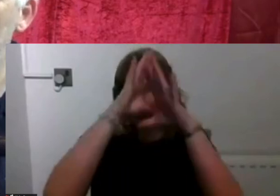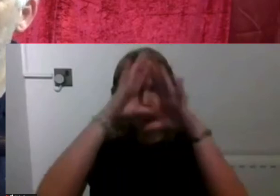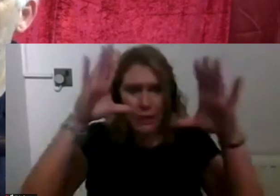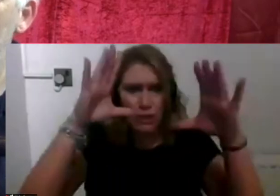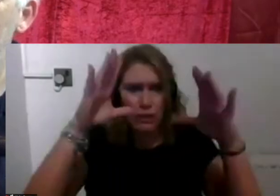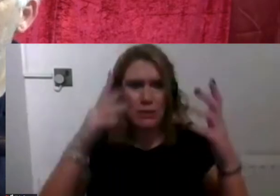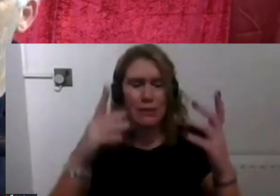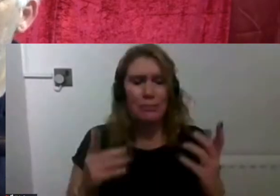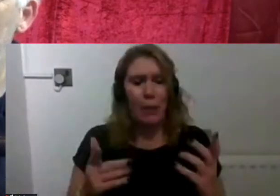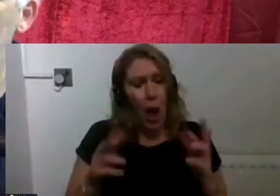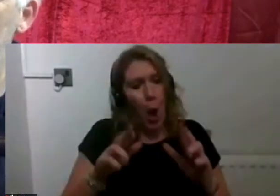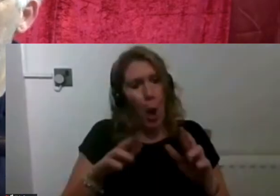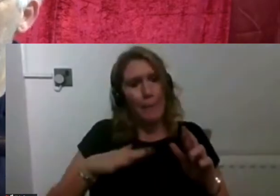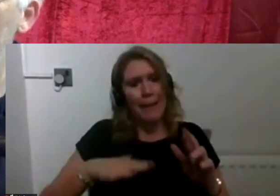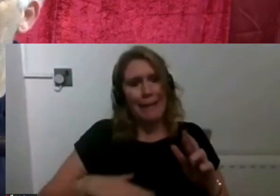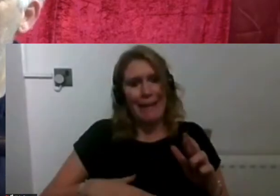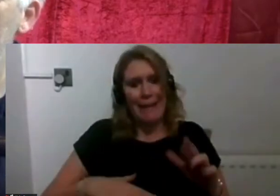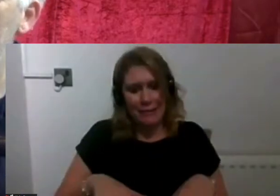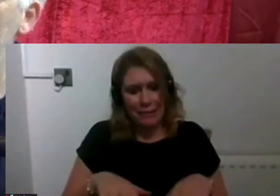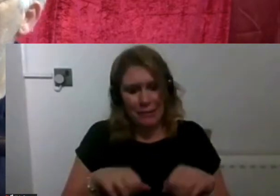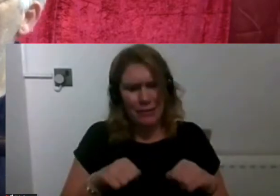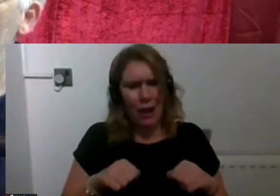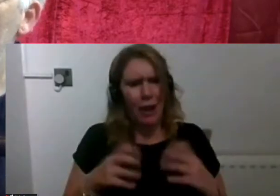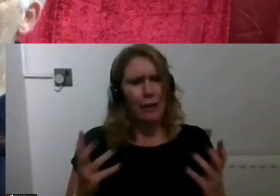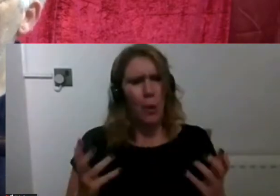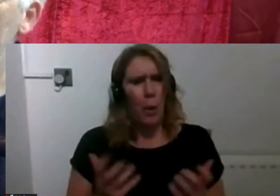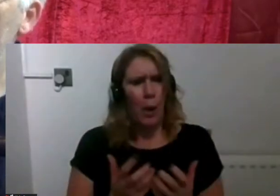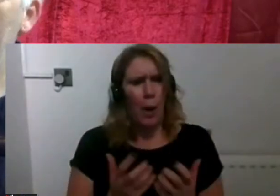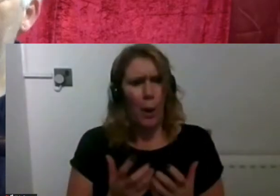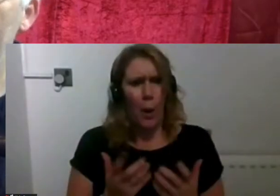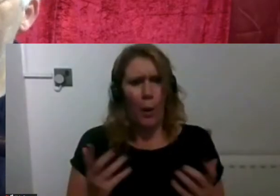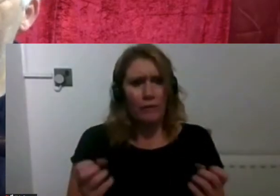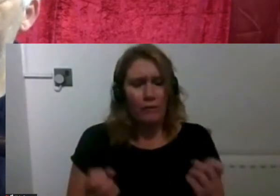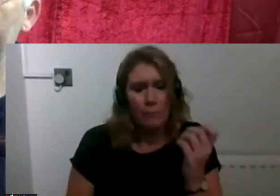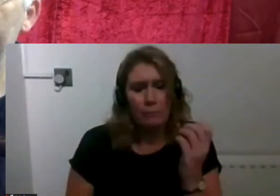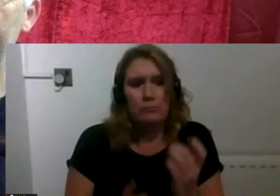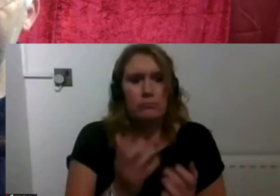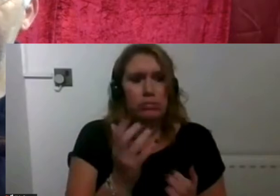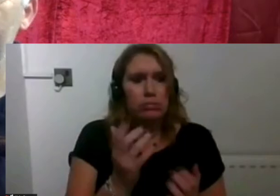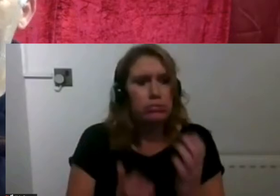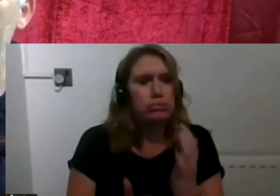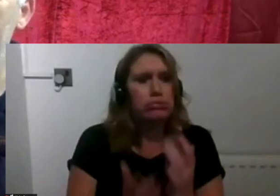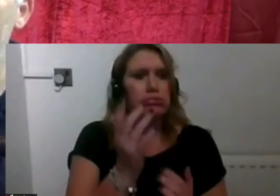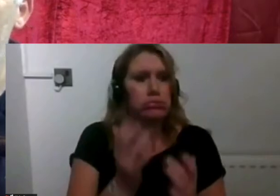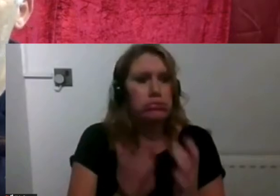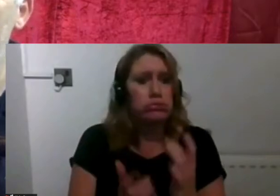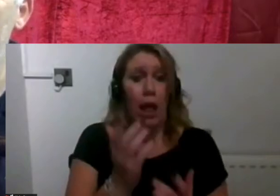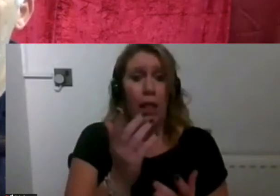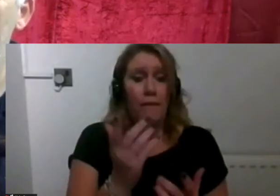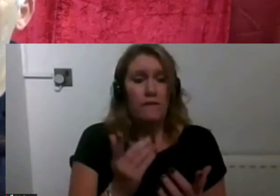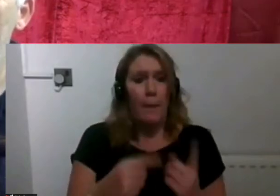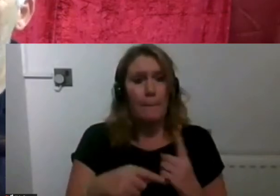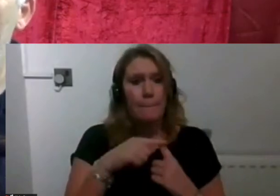A catalyst, a source of ignition, Hope is alive not simply Positive premonition